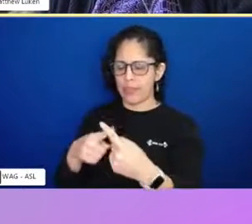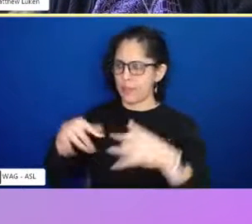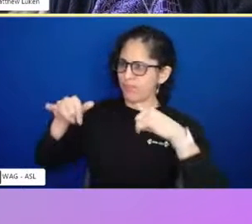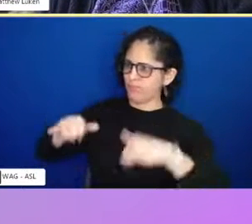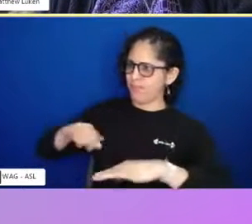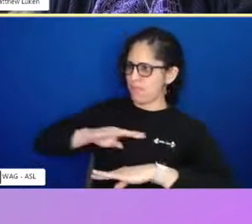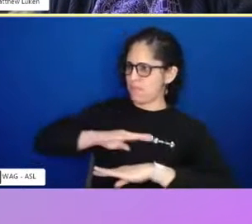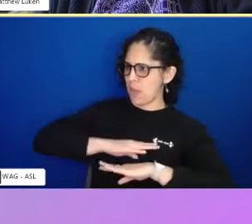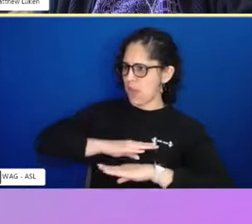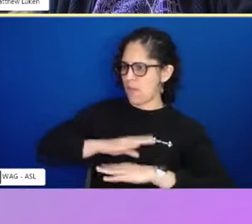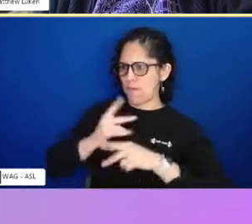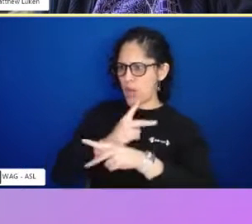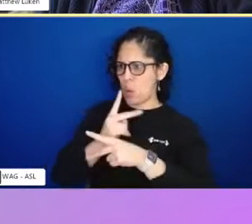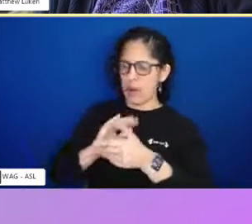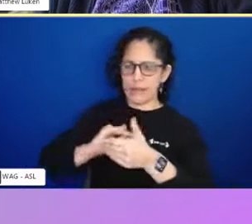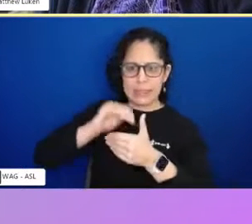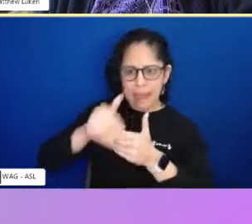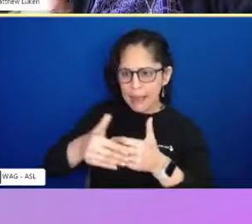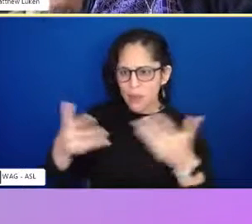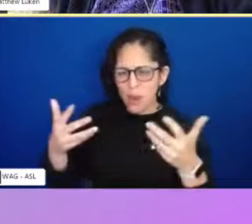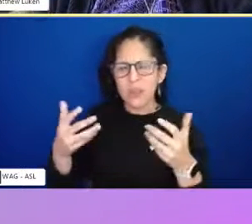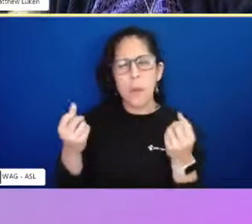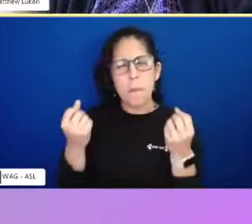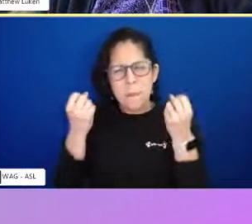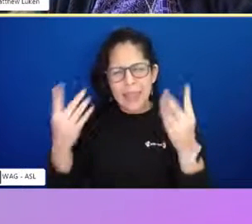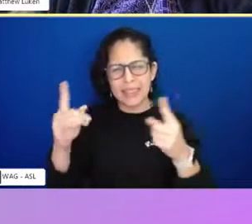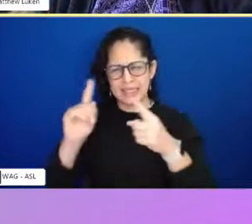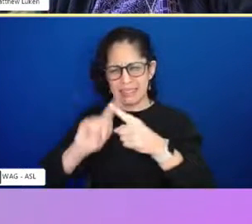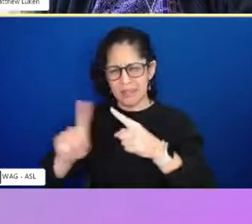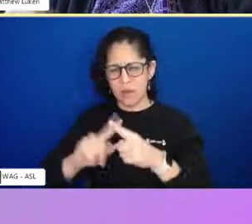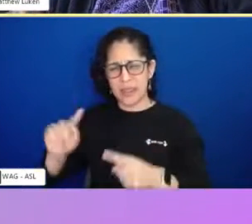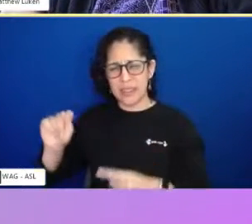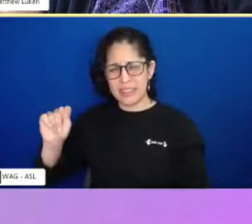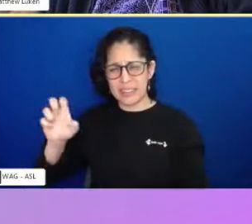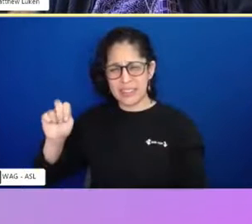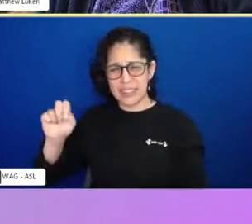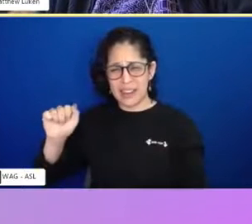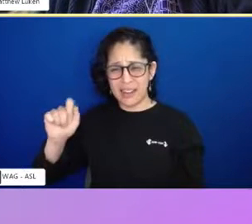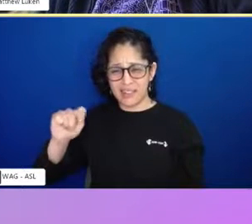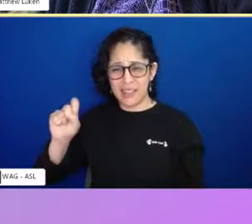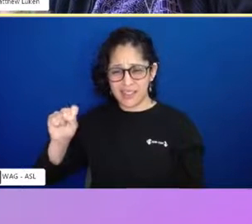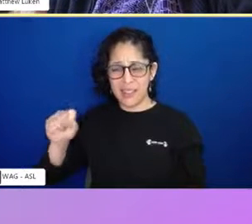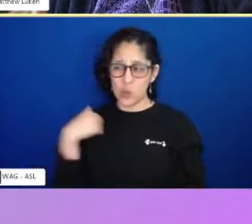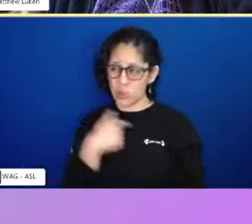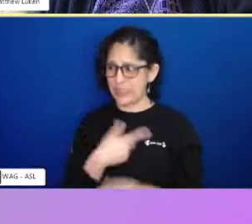working on things, there is lots of different heuristics,